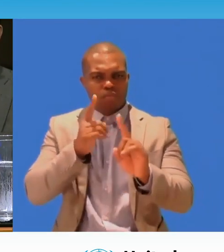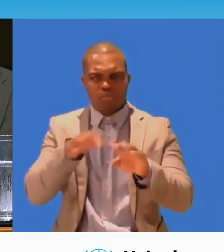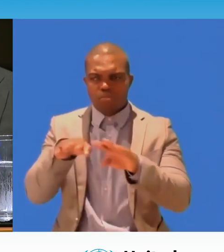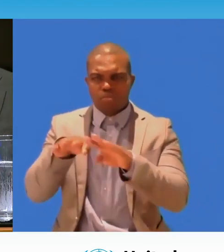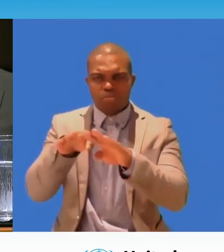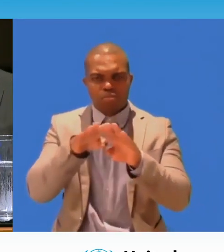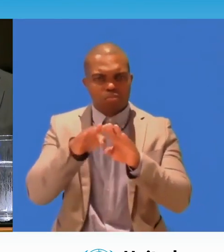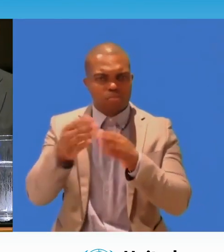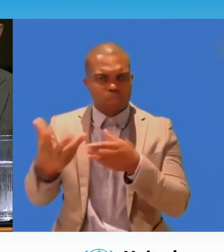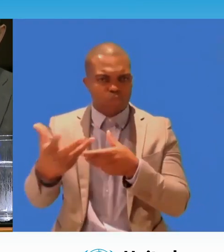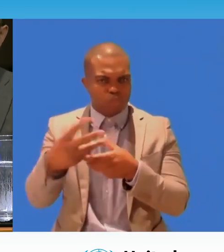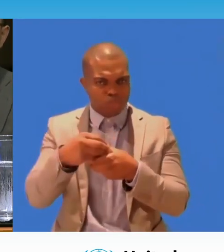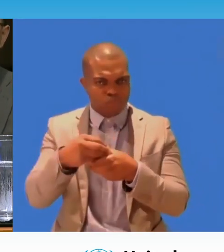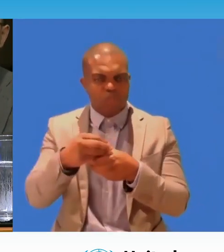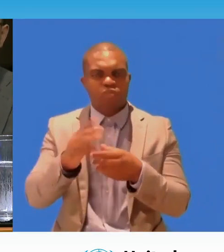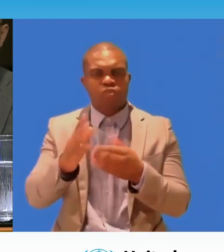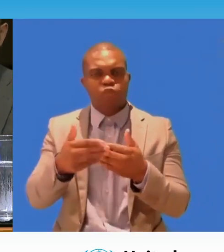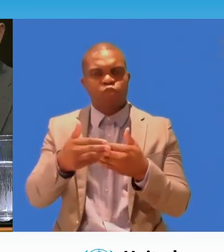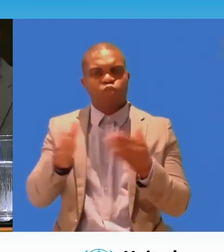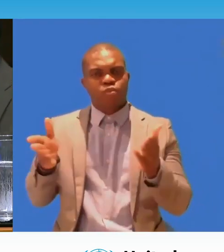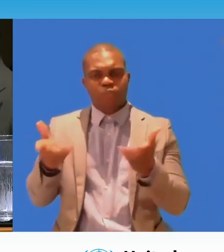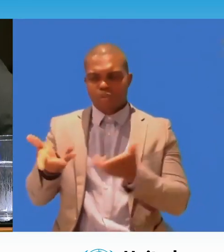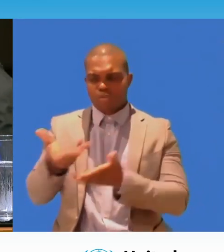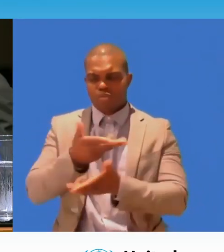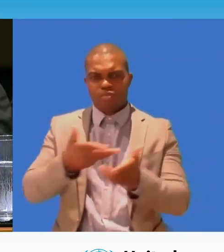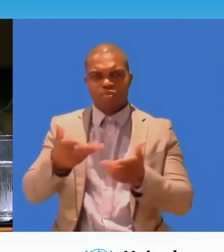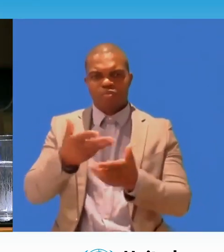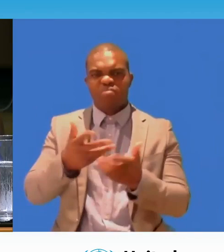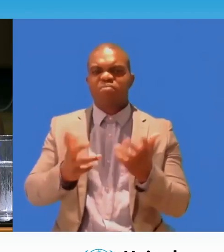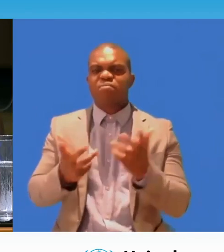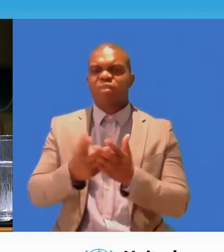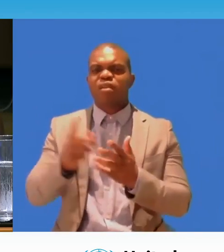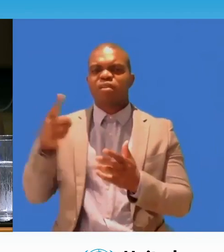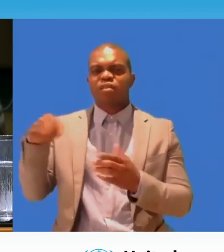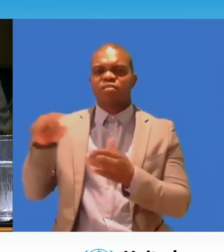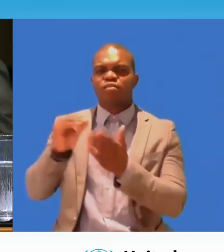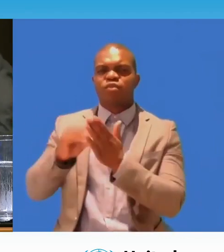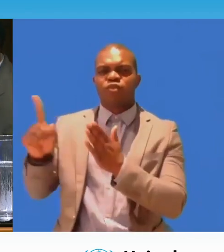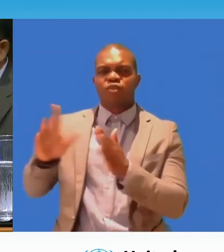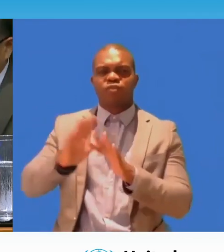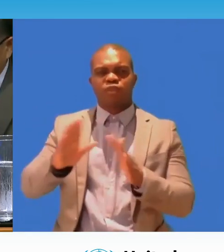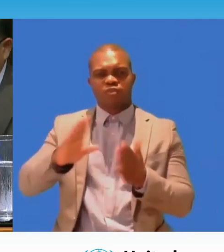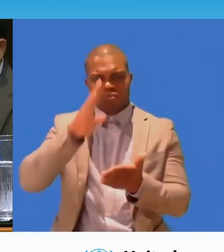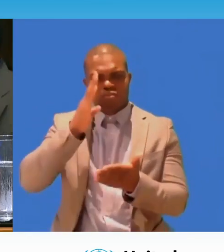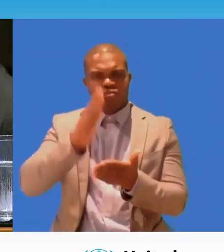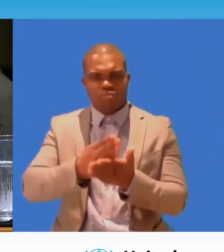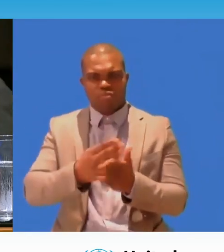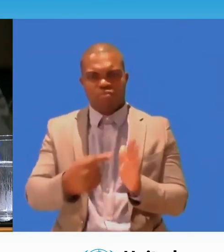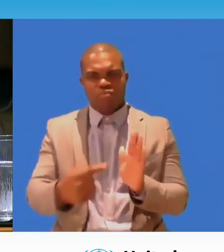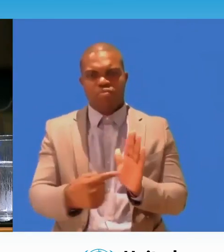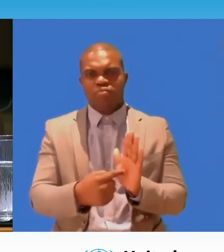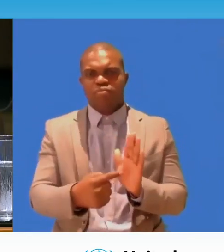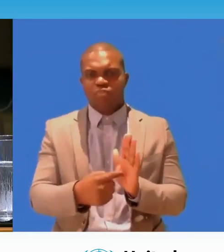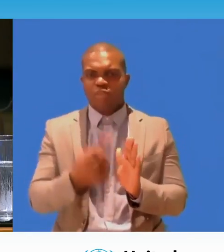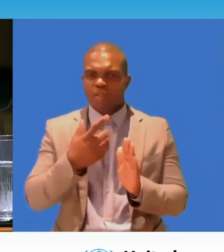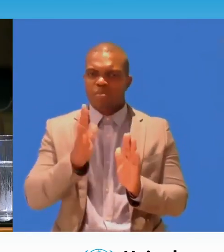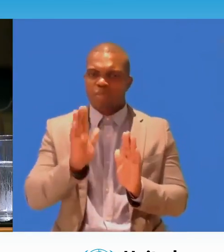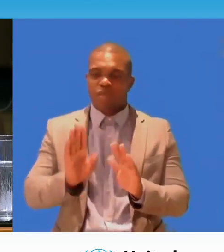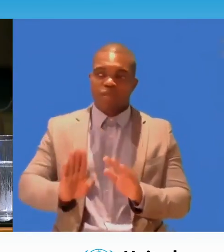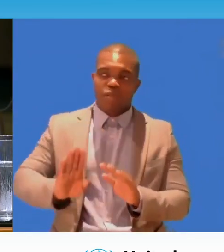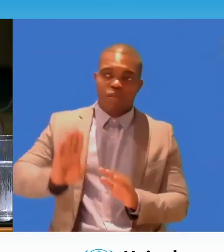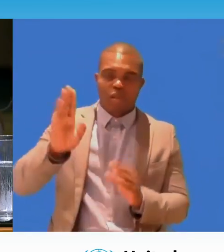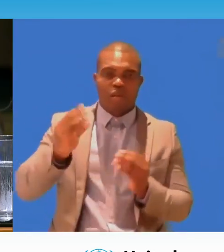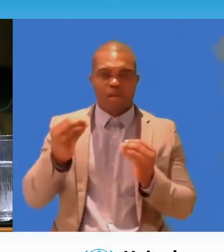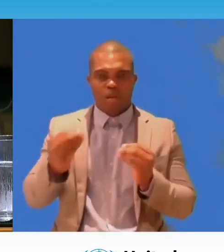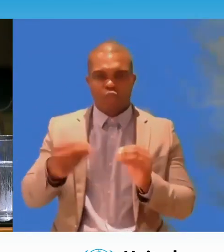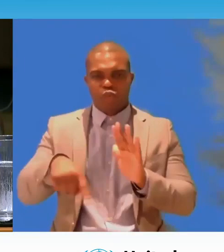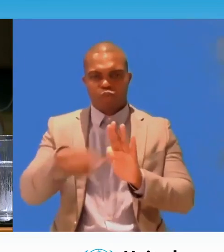bureau after every five states parties make their interventions I shall invite one NGO one un entity